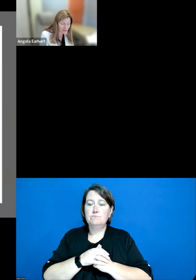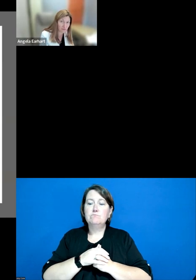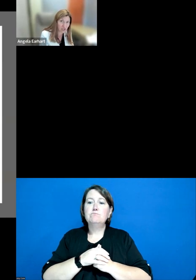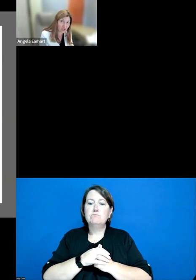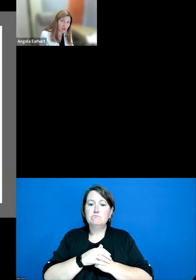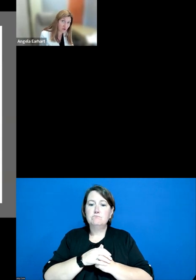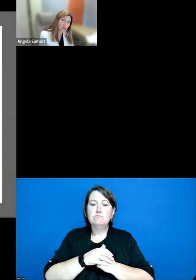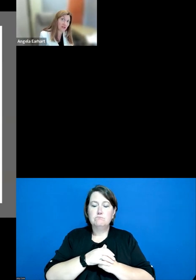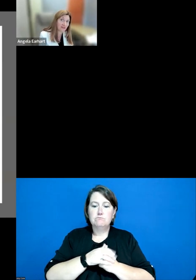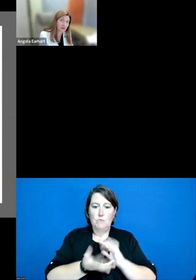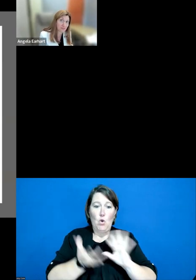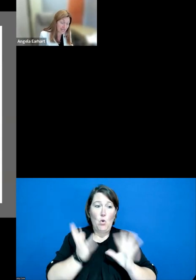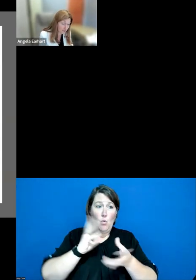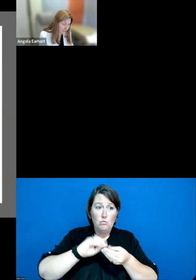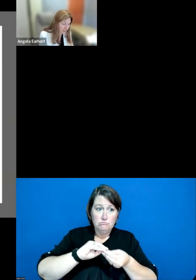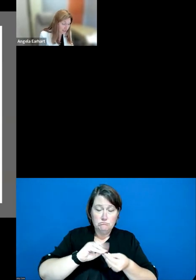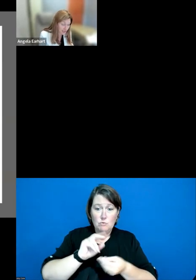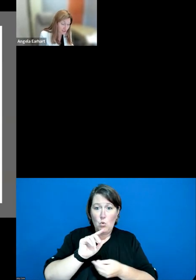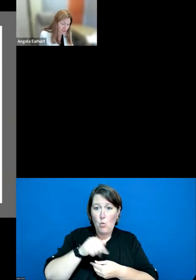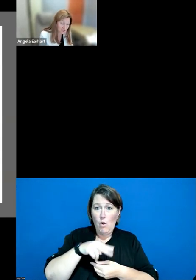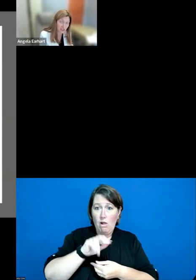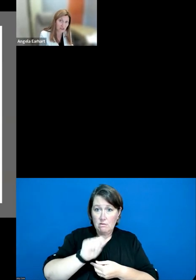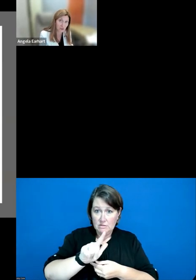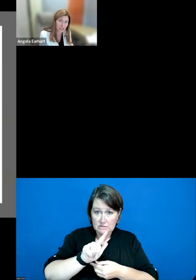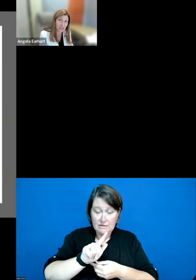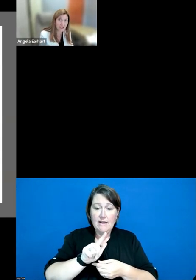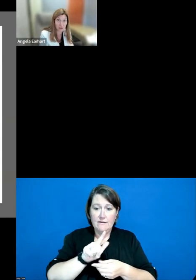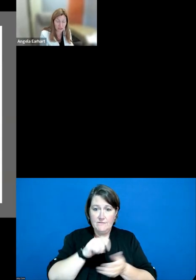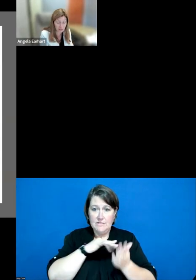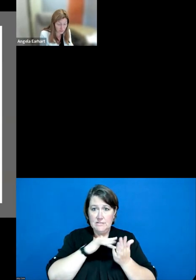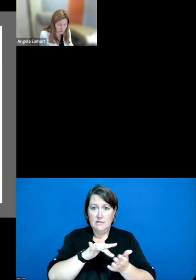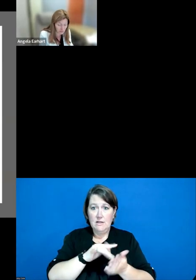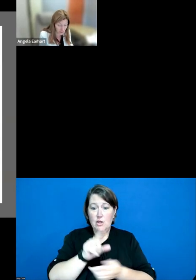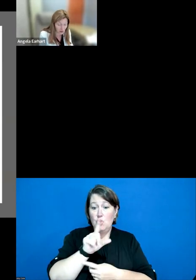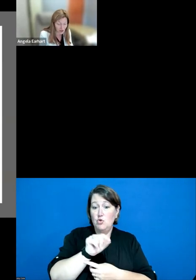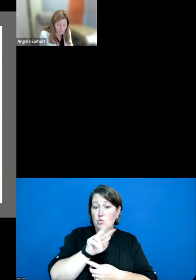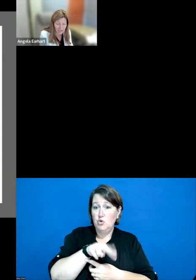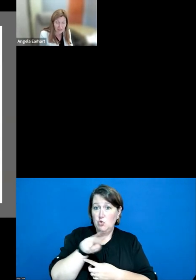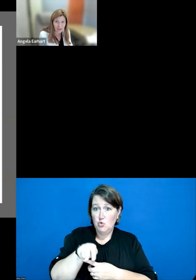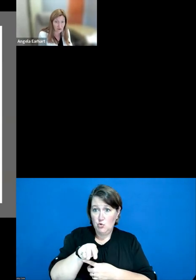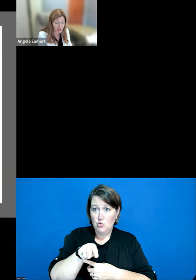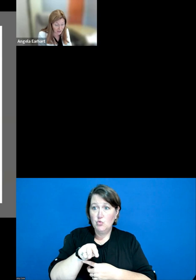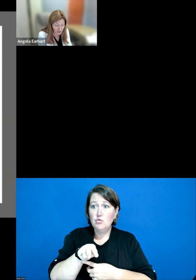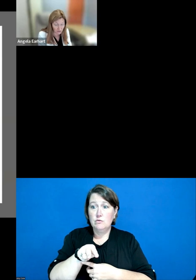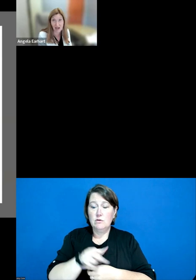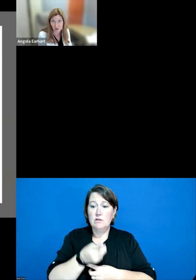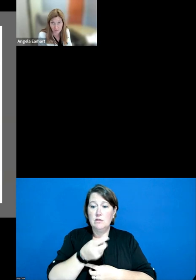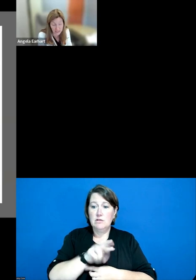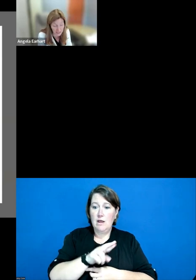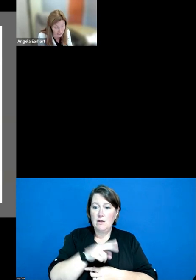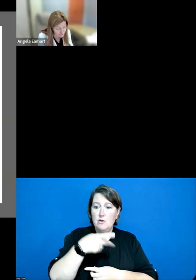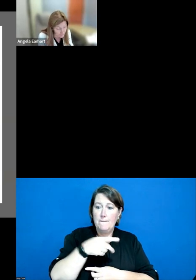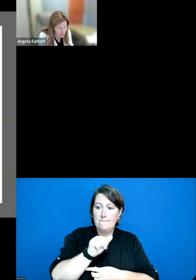the British Journal of tetrics and gynecology in 2022, authored by doctor Panko and doctor Key.